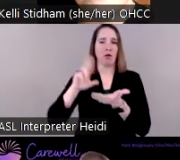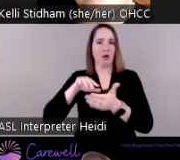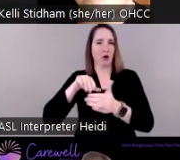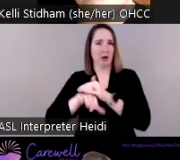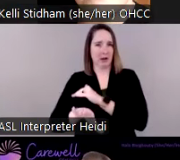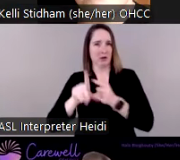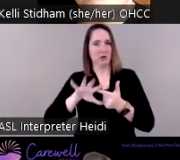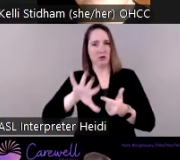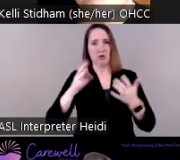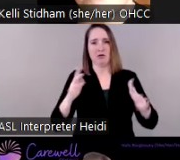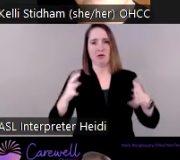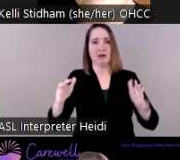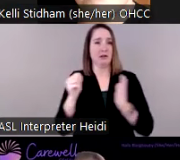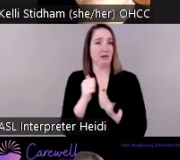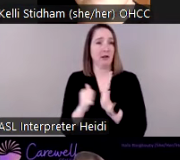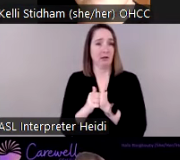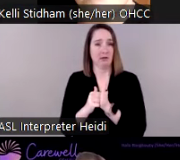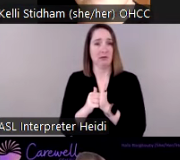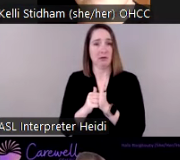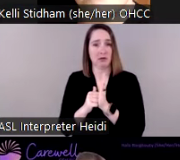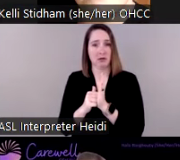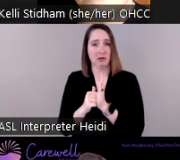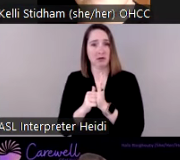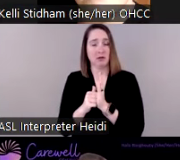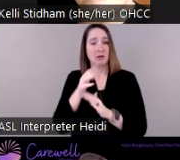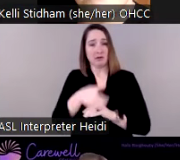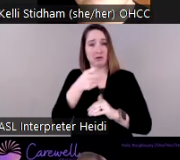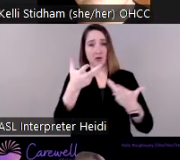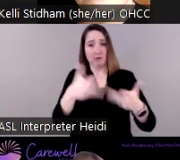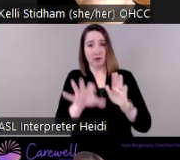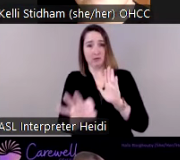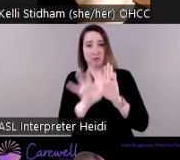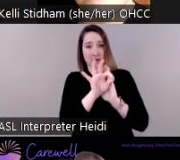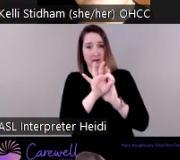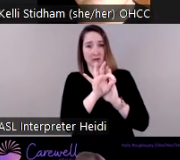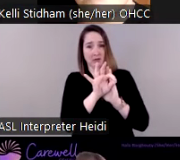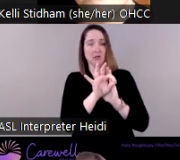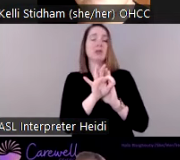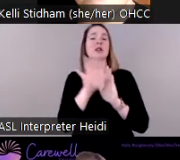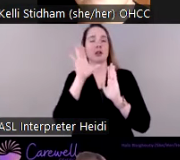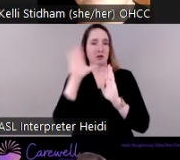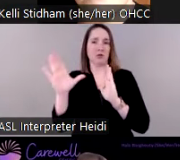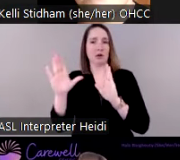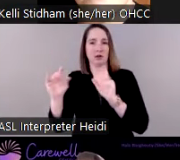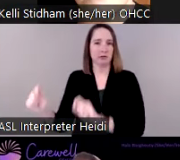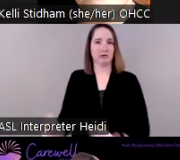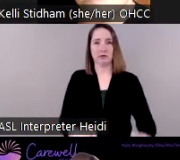your existing account. After you make your choice then that is